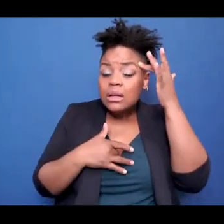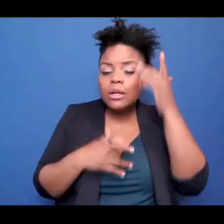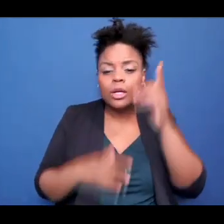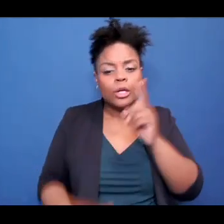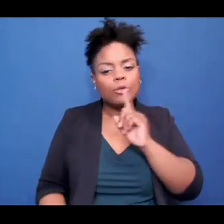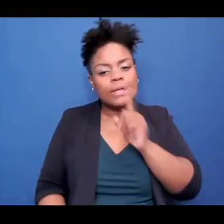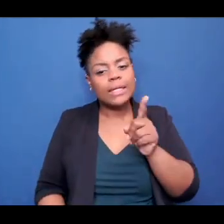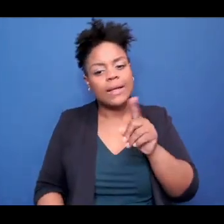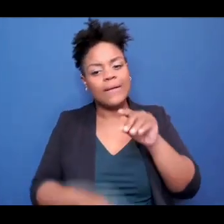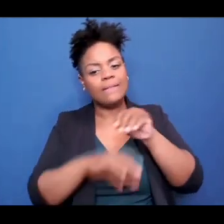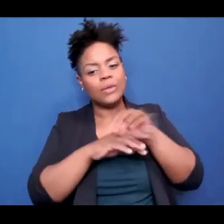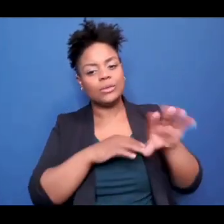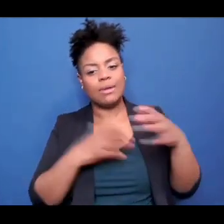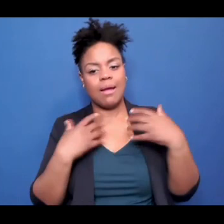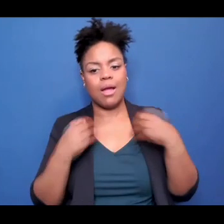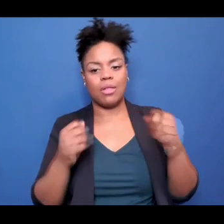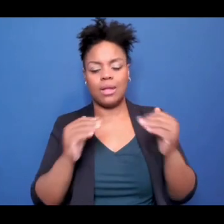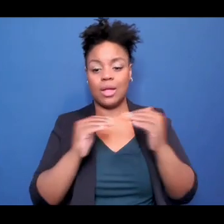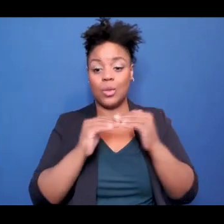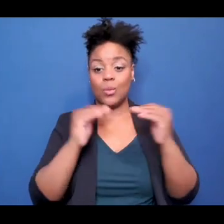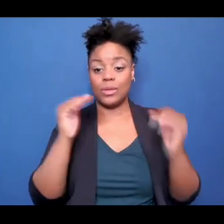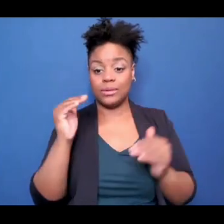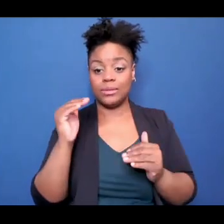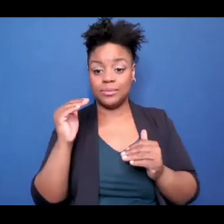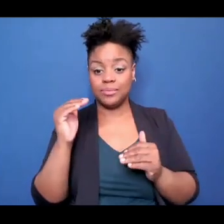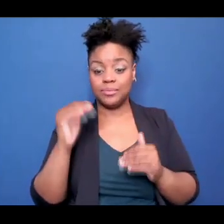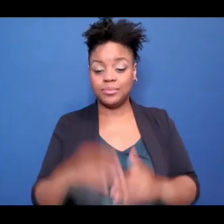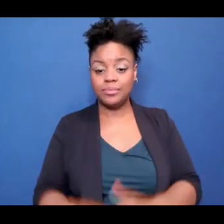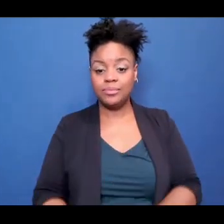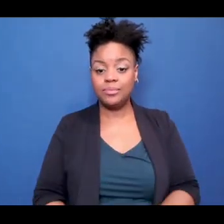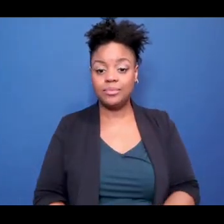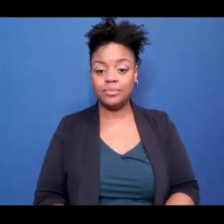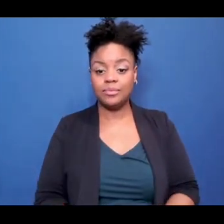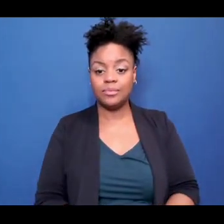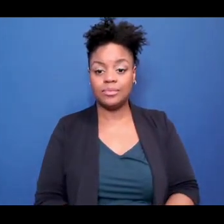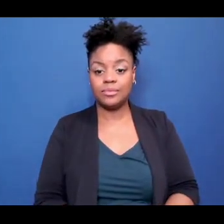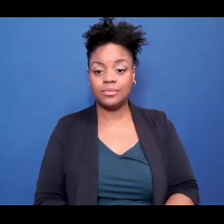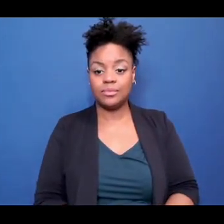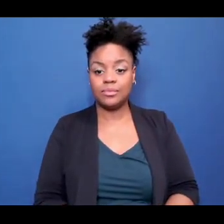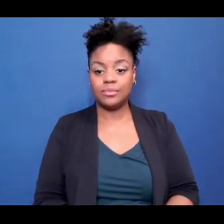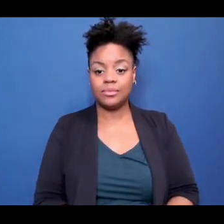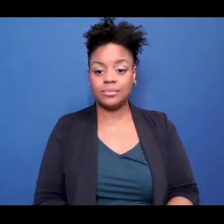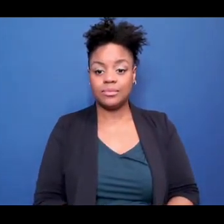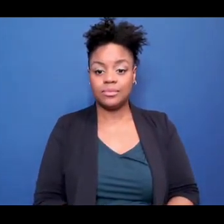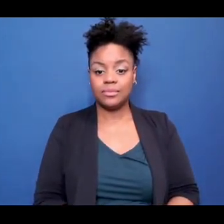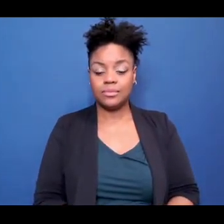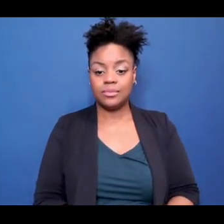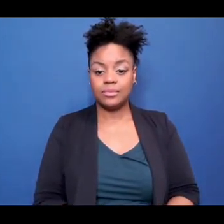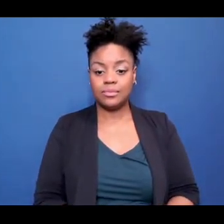ULTIMATELY RESPONSIBLE NOT ONLY FOR THE HEALTH INIF HE CAN INEQUITIES BUT ALSO FOR CAUSING A DRAG ON THE NATION'S RESOURCES